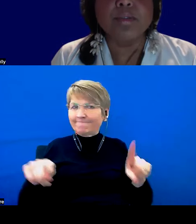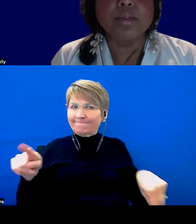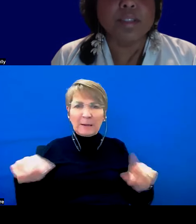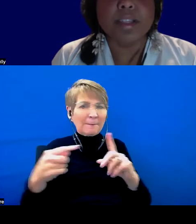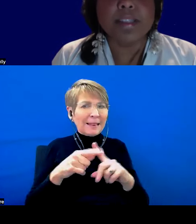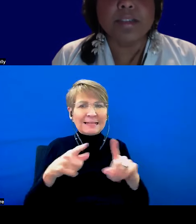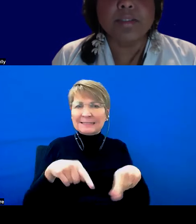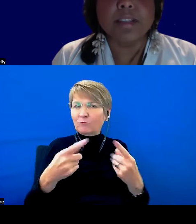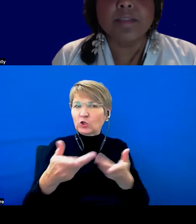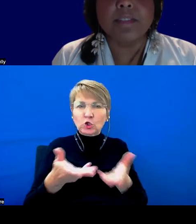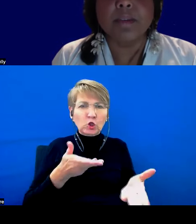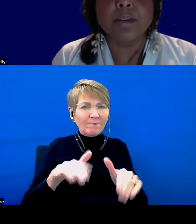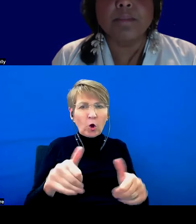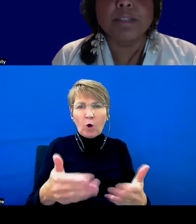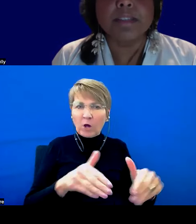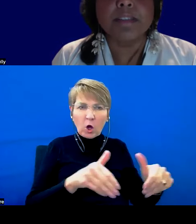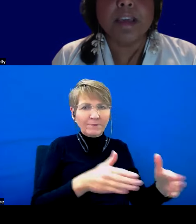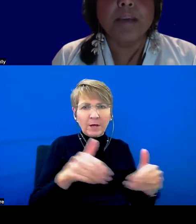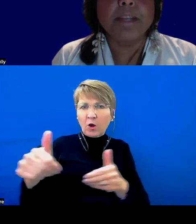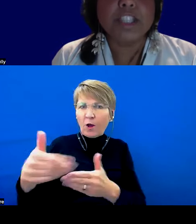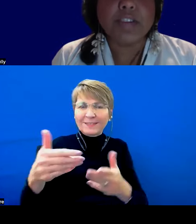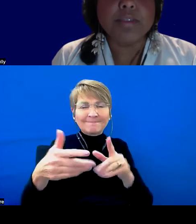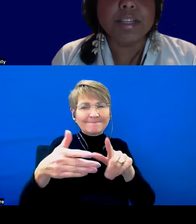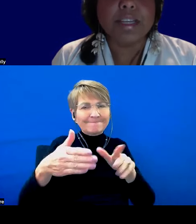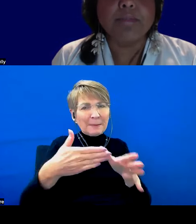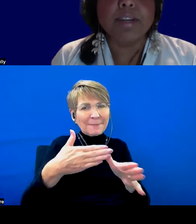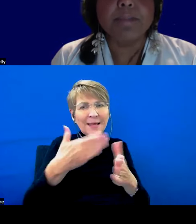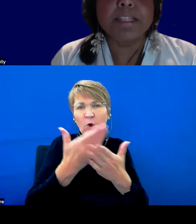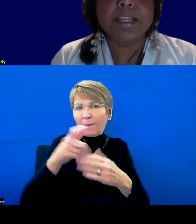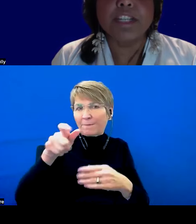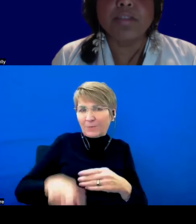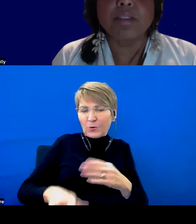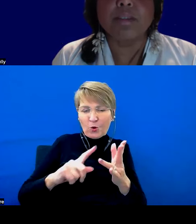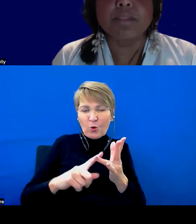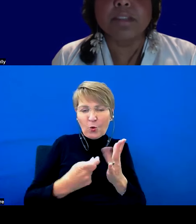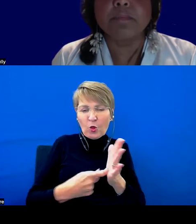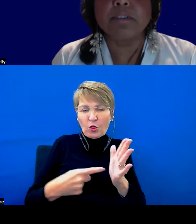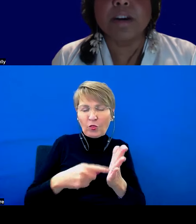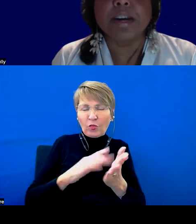also the skill sets of the orthoptists. But generally rehabilitation orthoptists provide